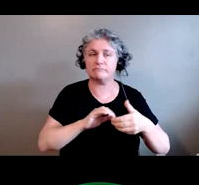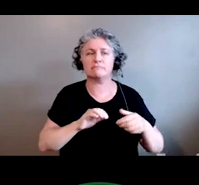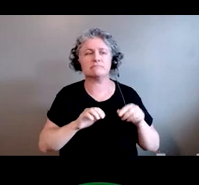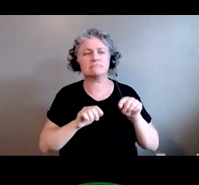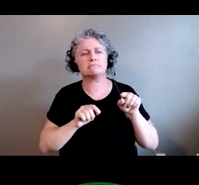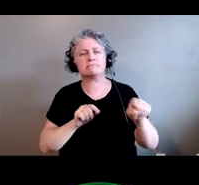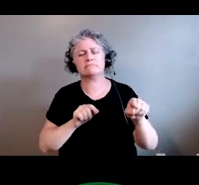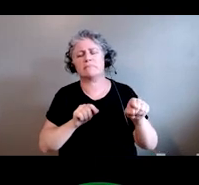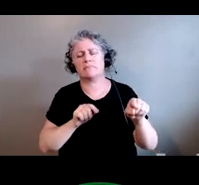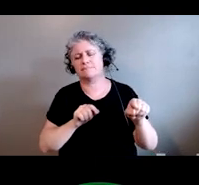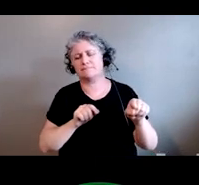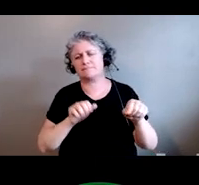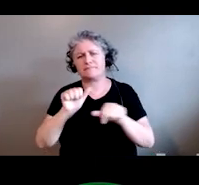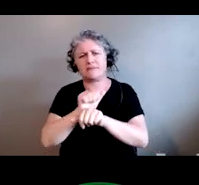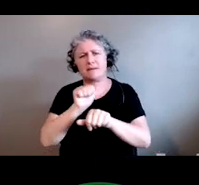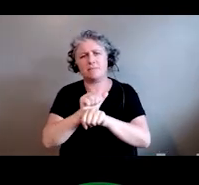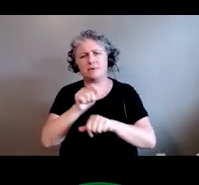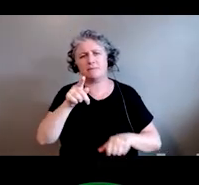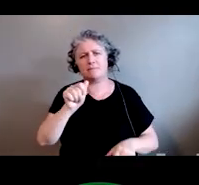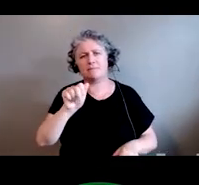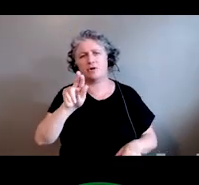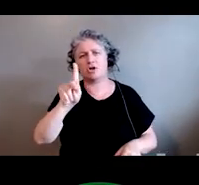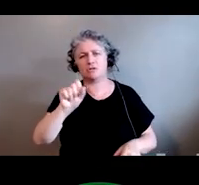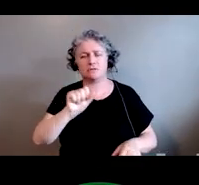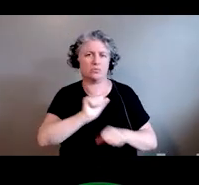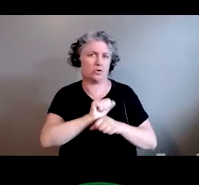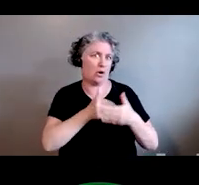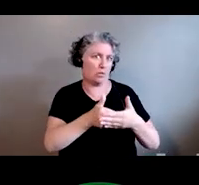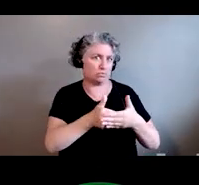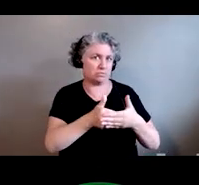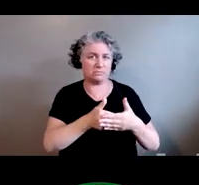closely with about the parks and we're trying a pilot project.